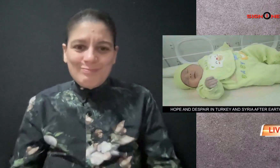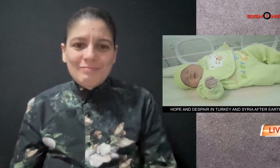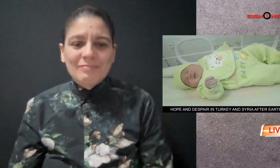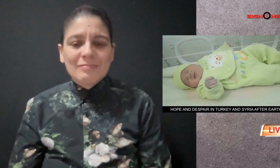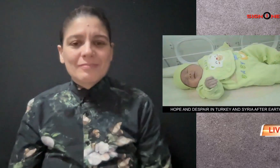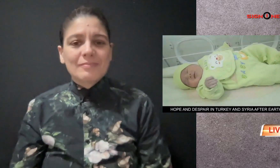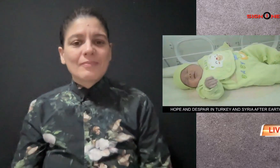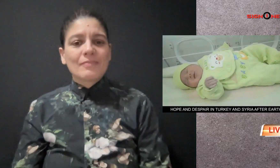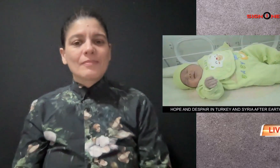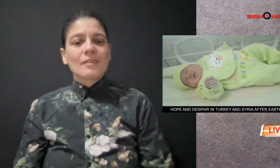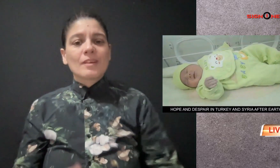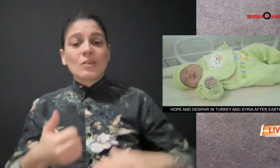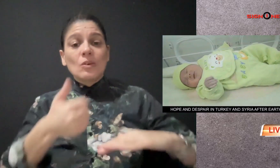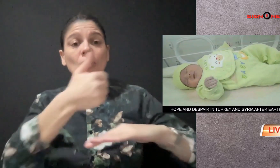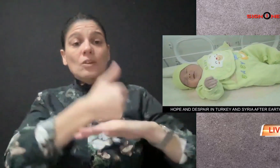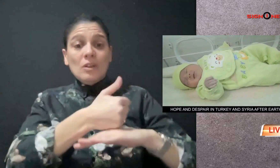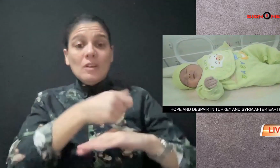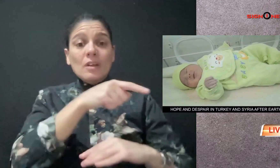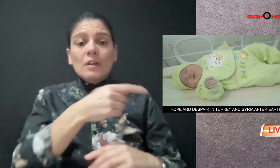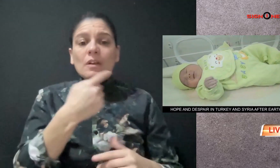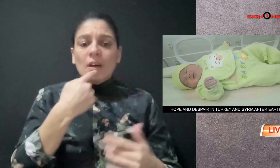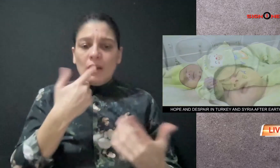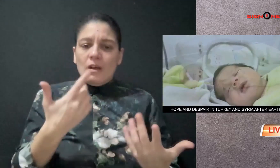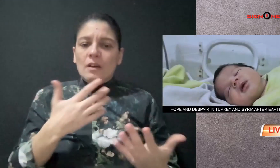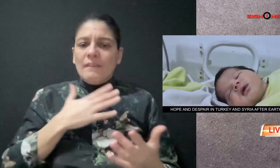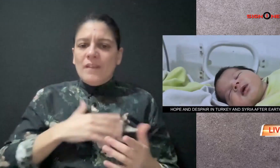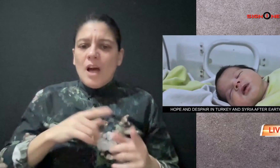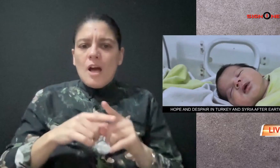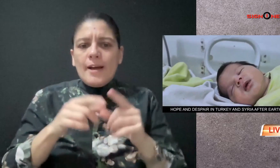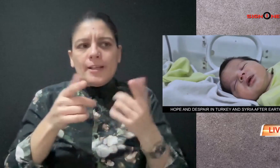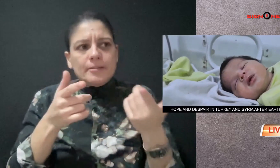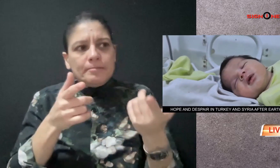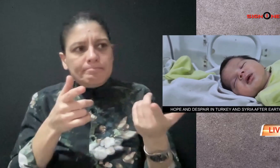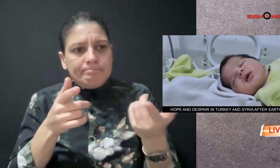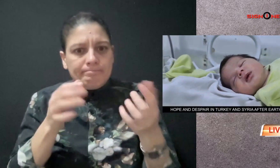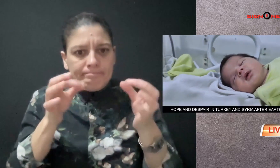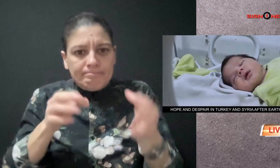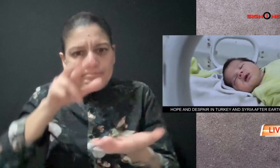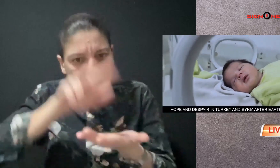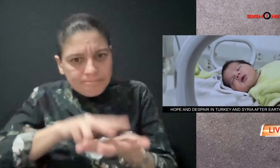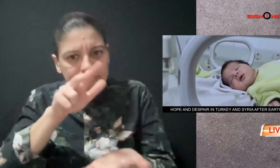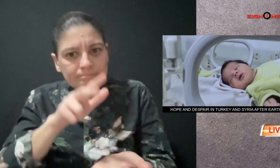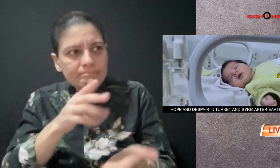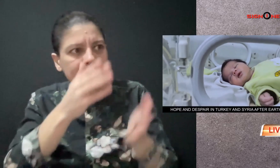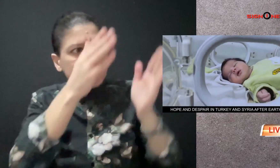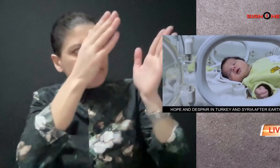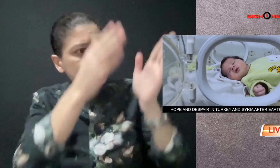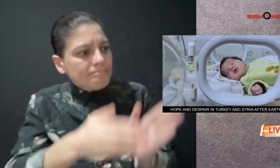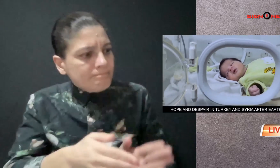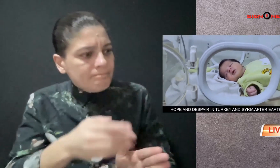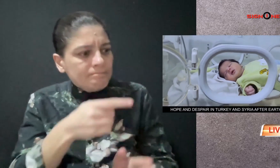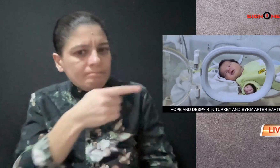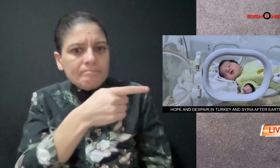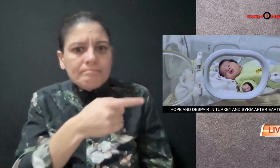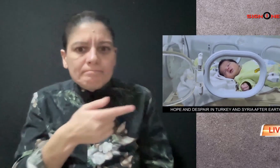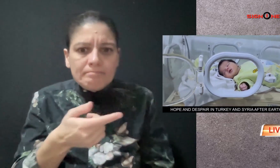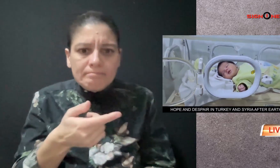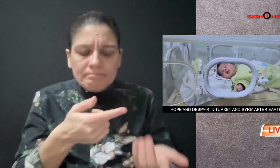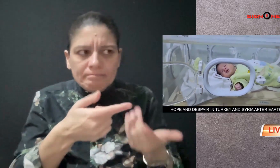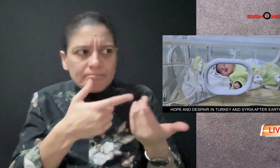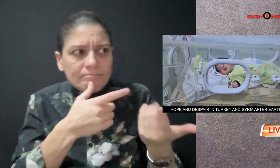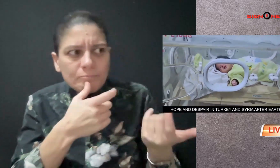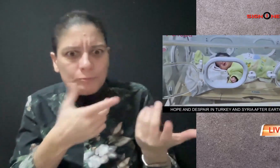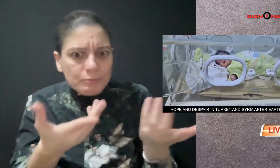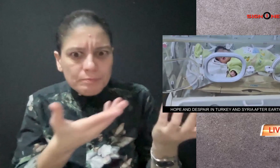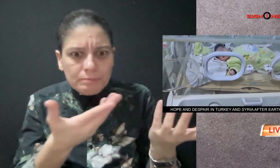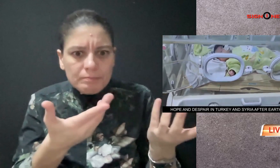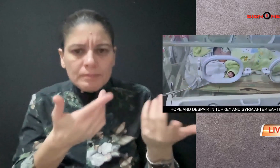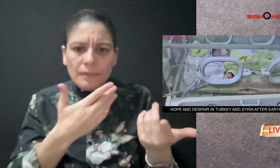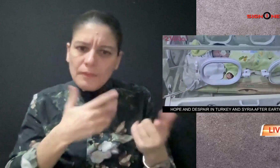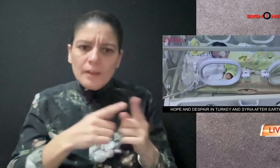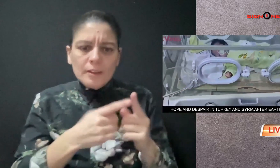for now authorities are trying to confirm the identity of a person who might be related